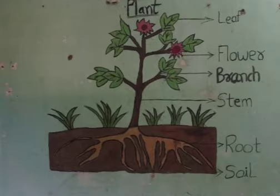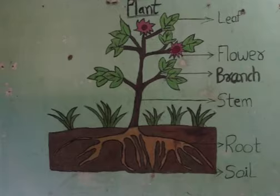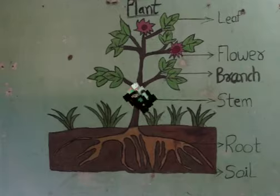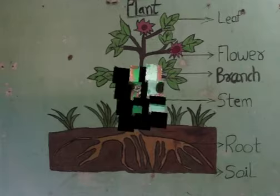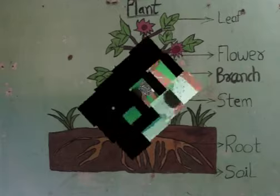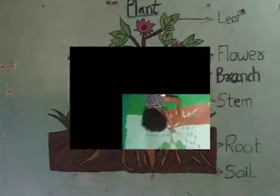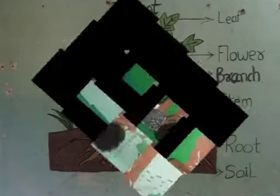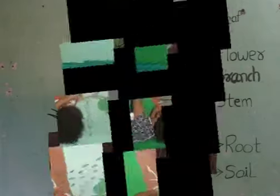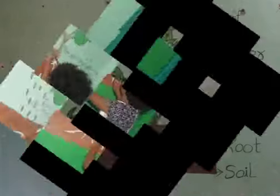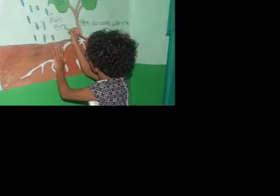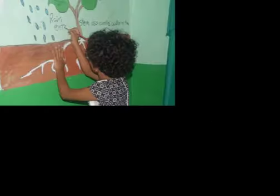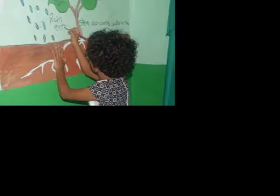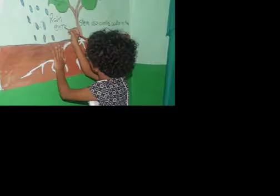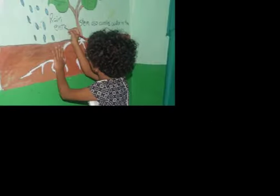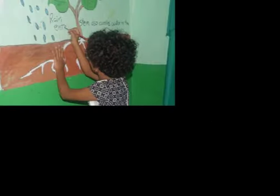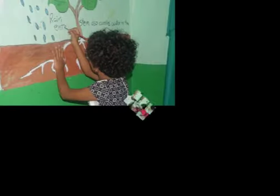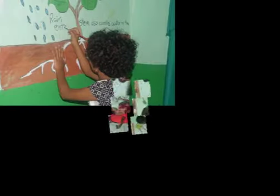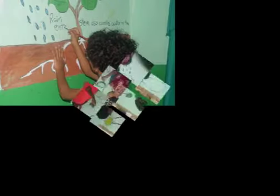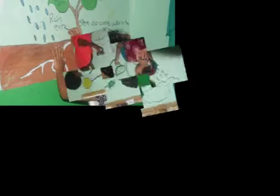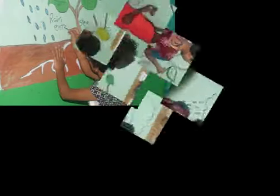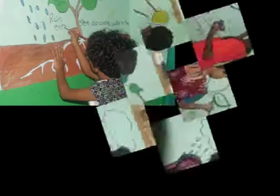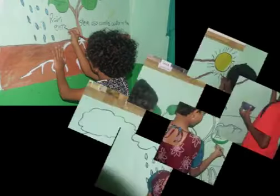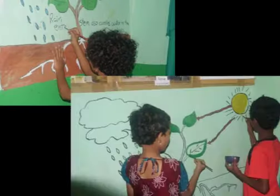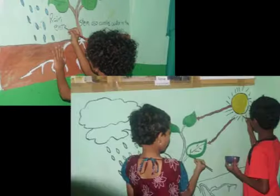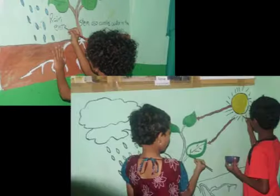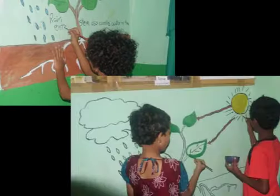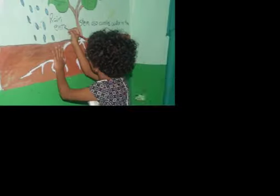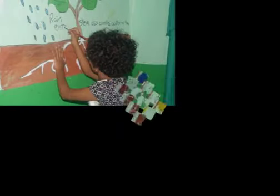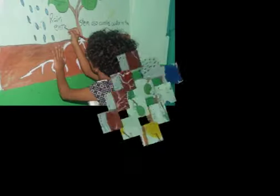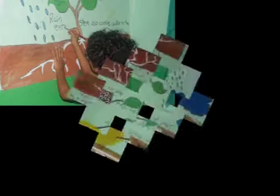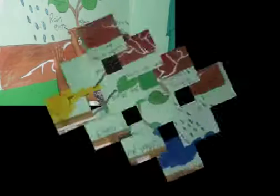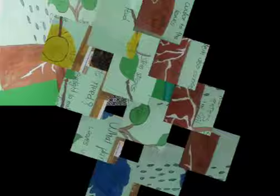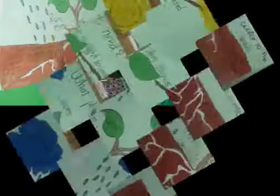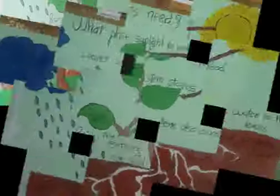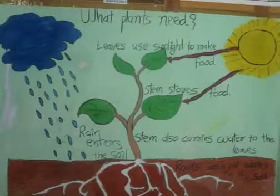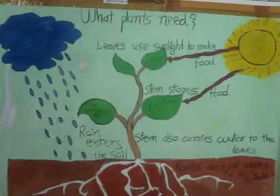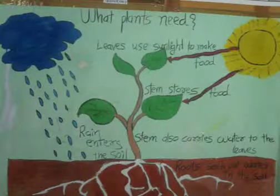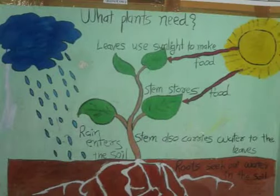now let us see how the planting activity is also related to art